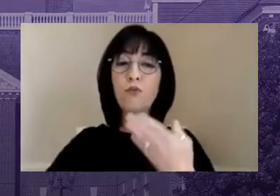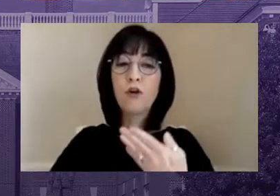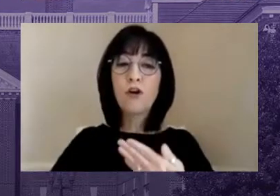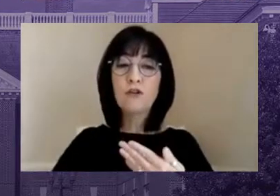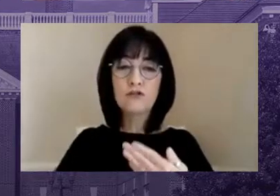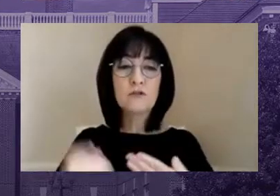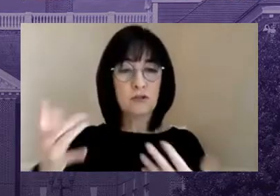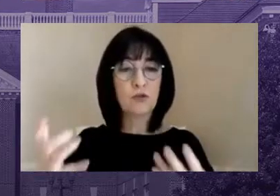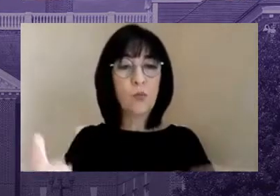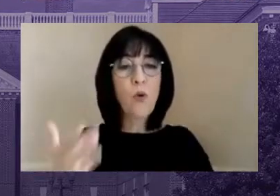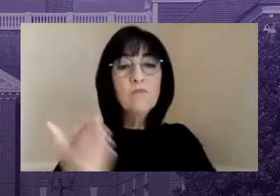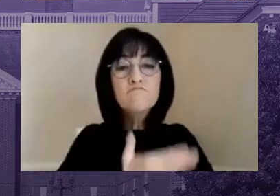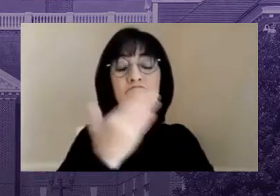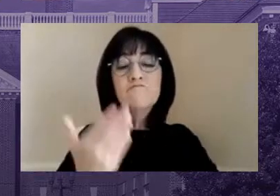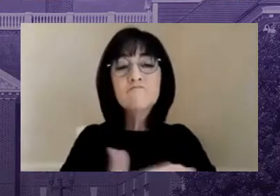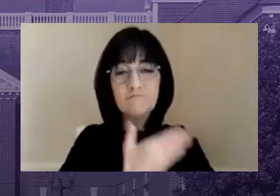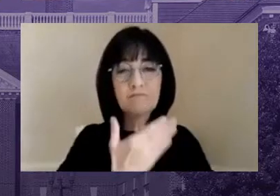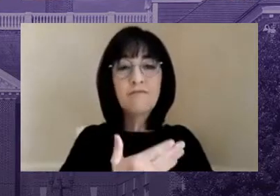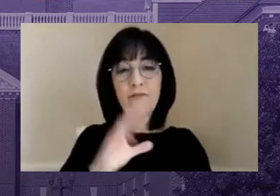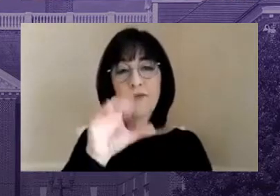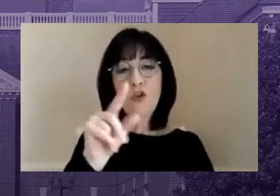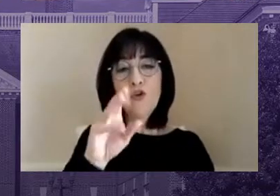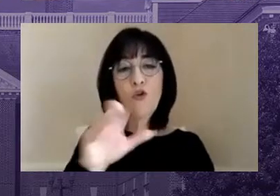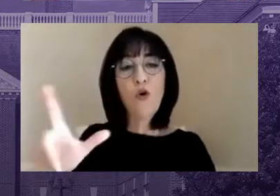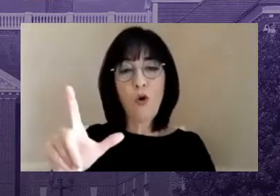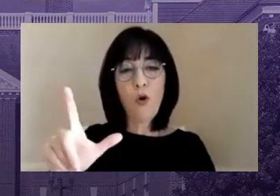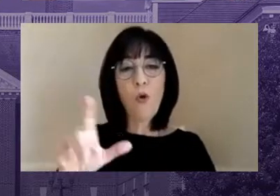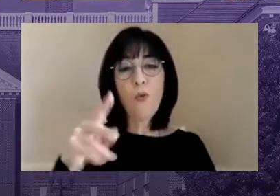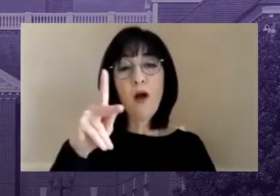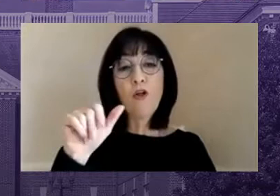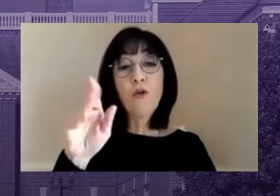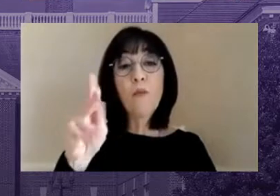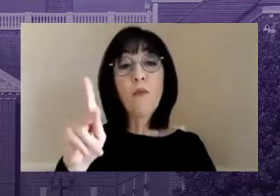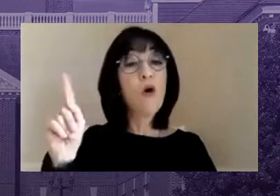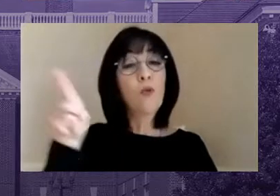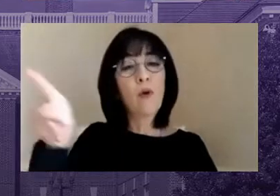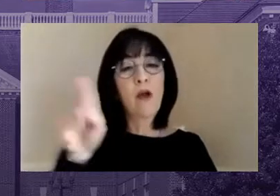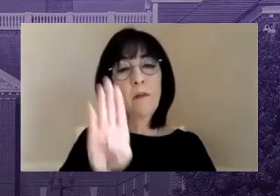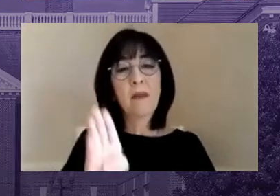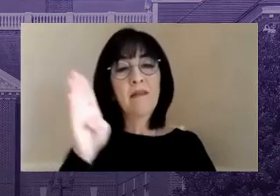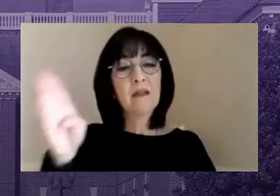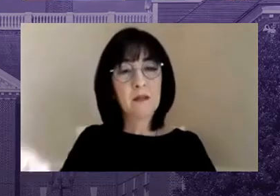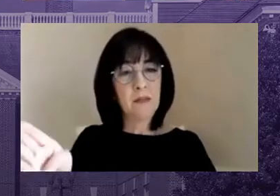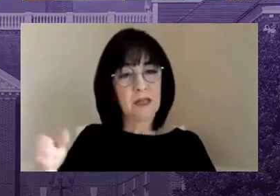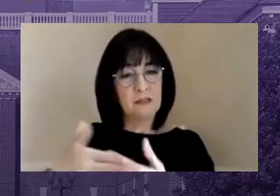which is located at Bethany Beach at our training site right there on Route One. And it was this